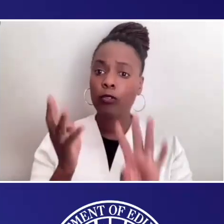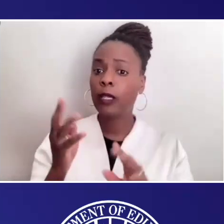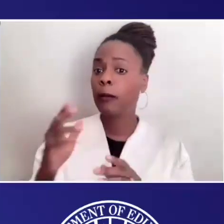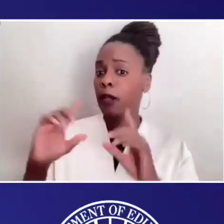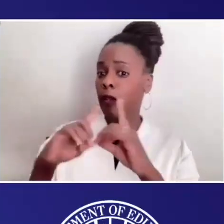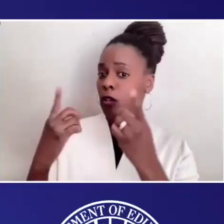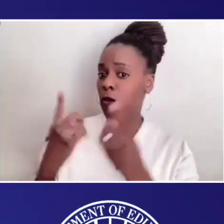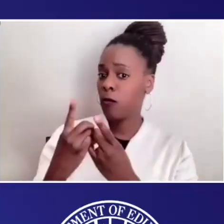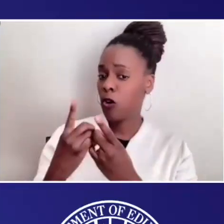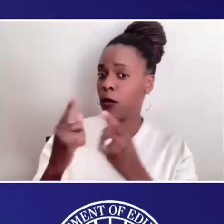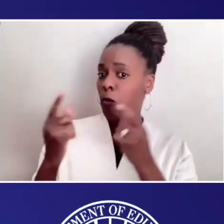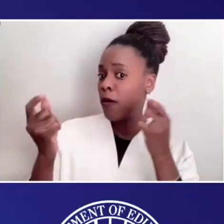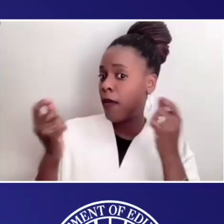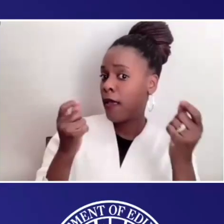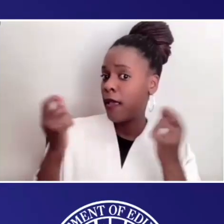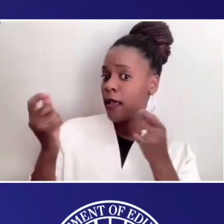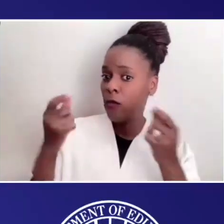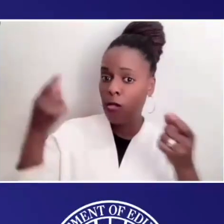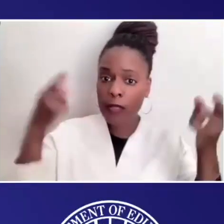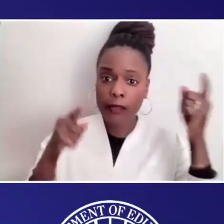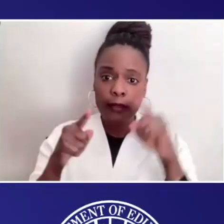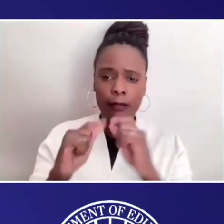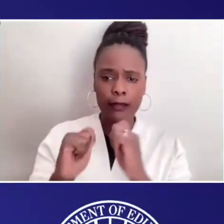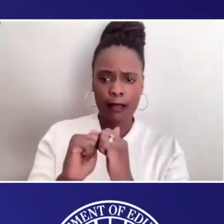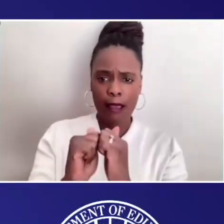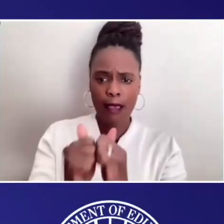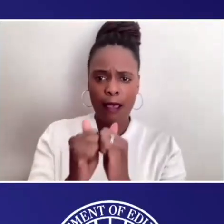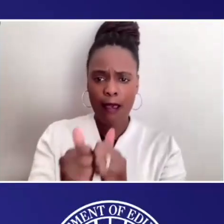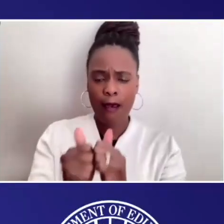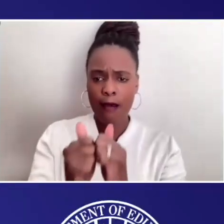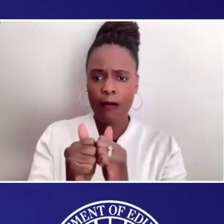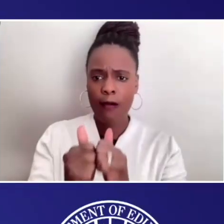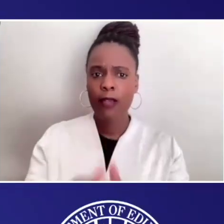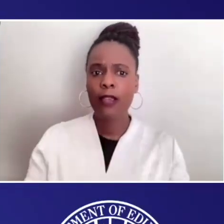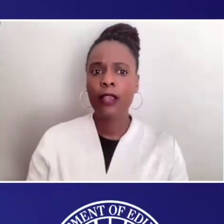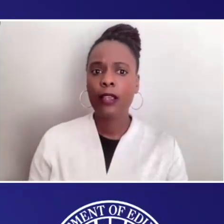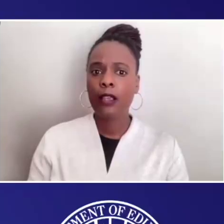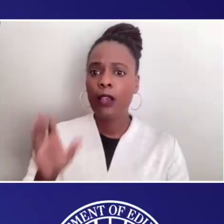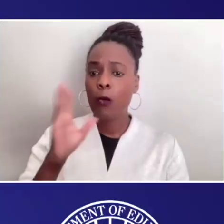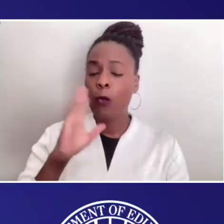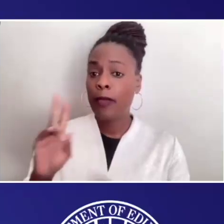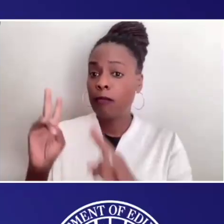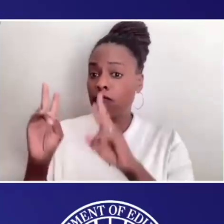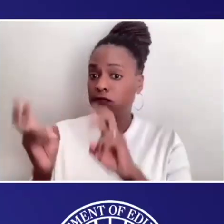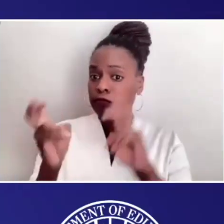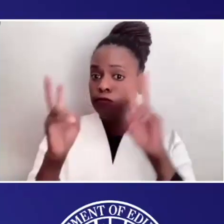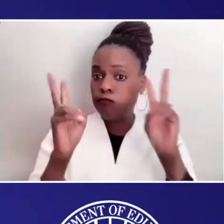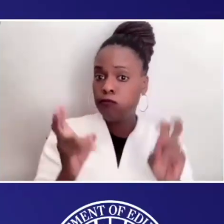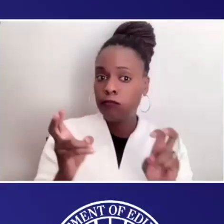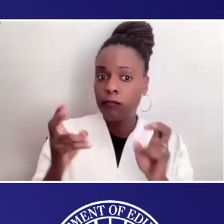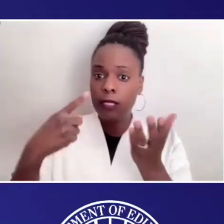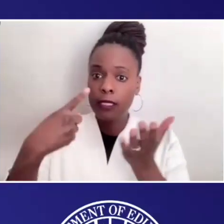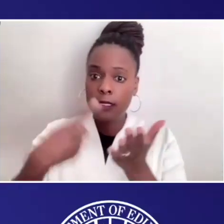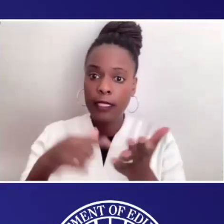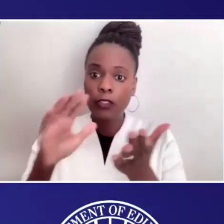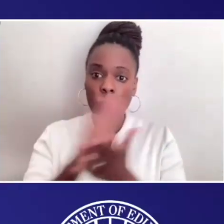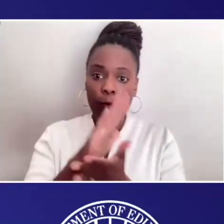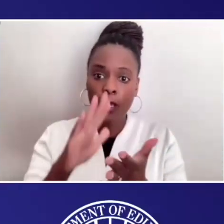consensus, how they plan to handle consensus votes? Whether it's topic by topic, discussion paper by discussion paper, or as a whole,